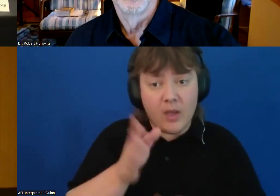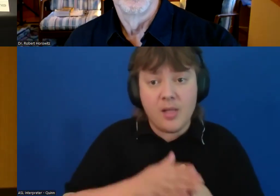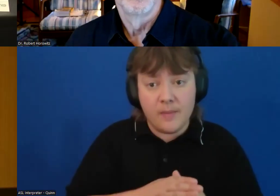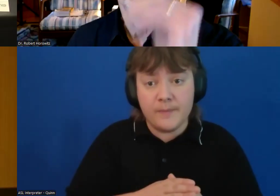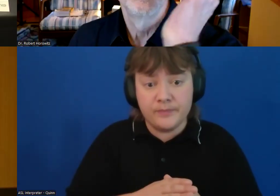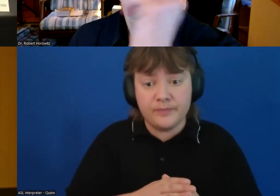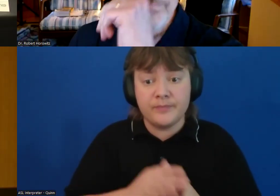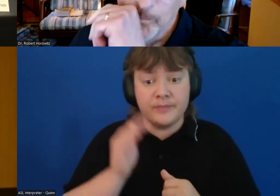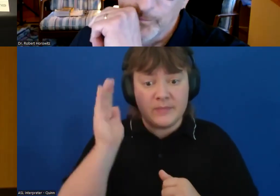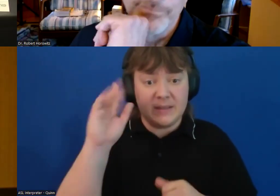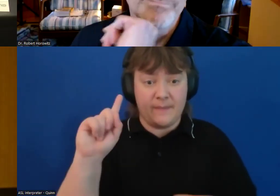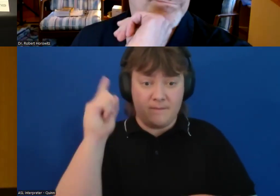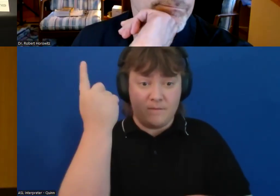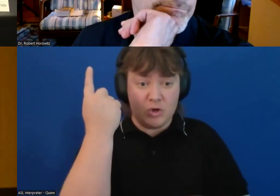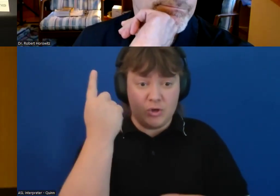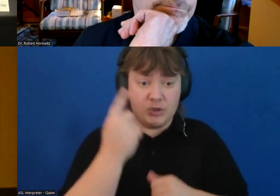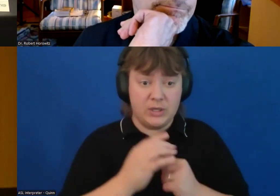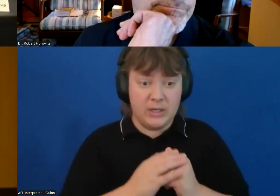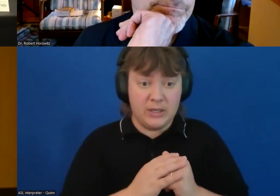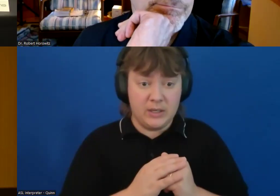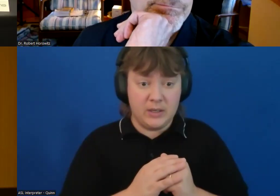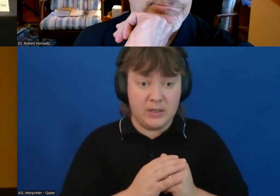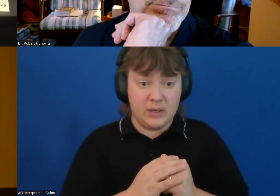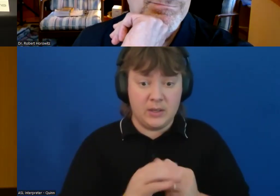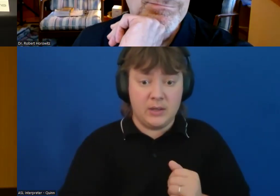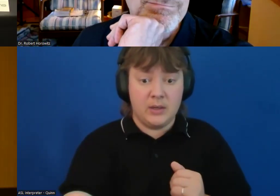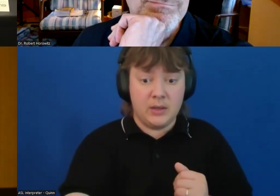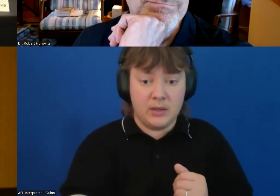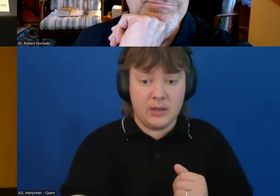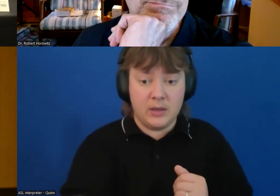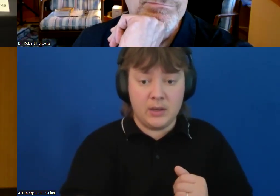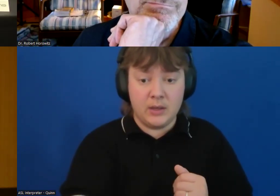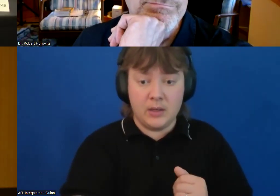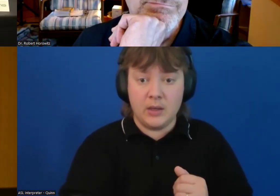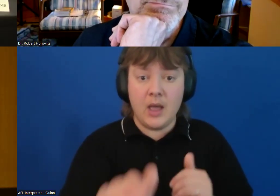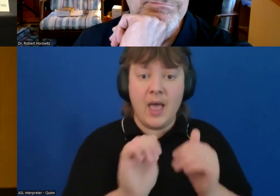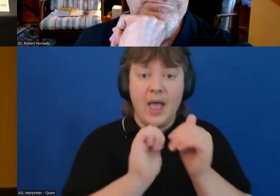so it looks like the first one might be for Mike. How does the law affect terminally